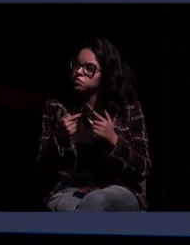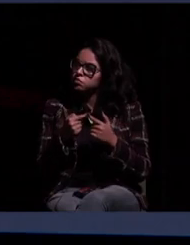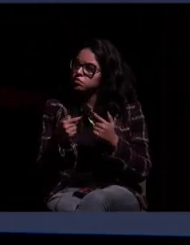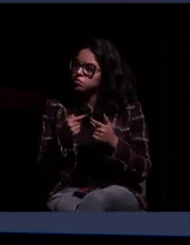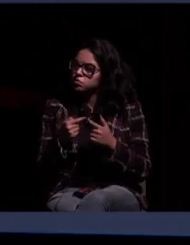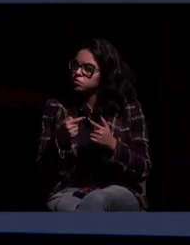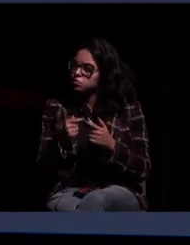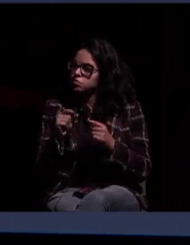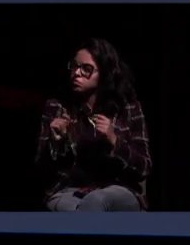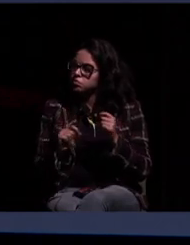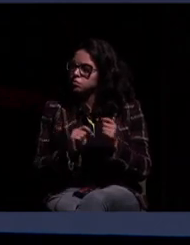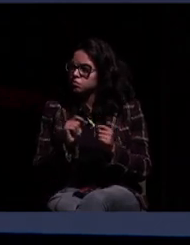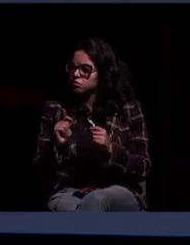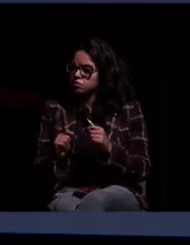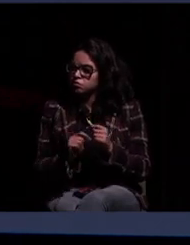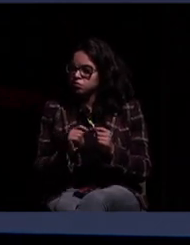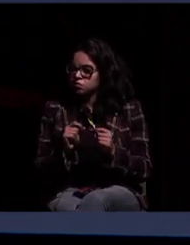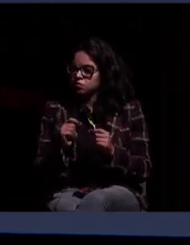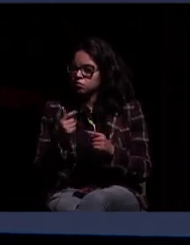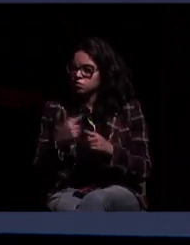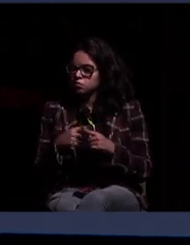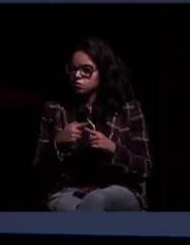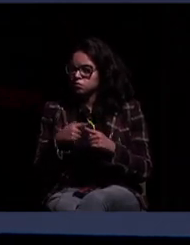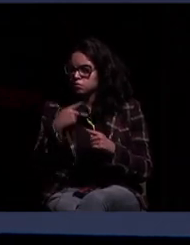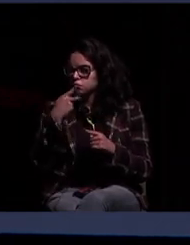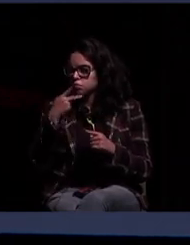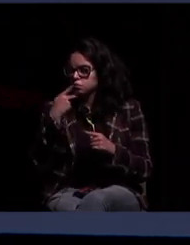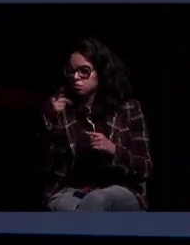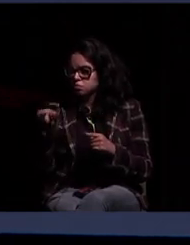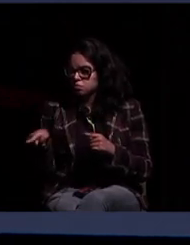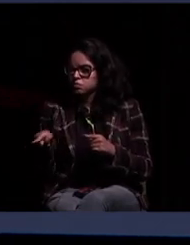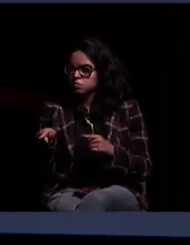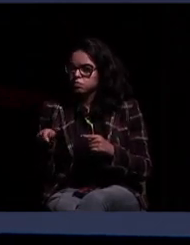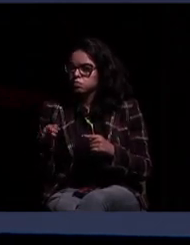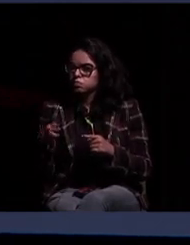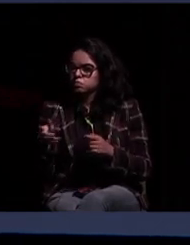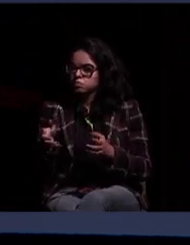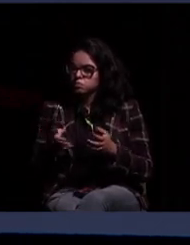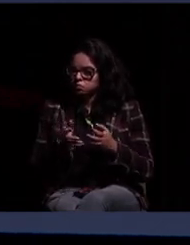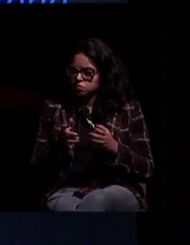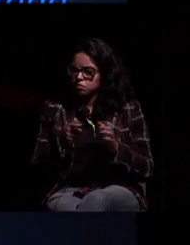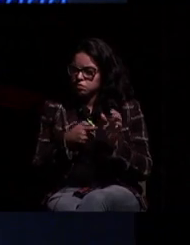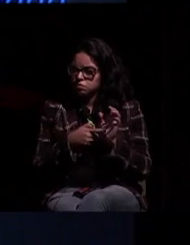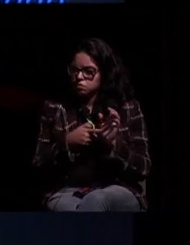because it’s so much about that. And then I want to tell you: